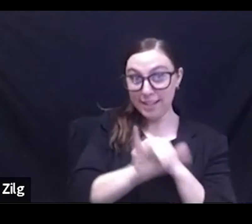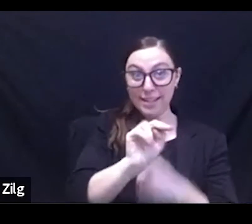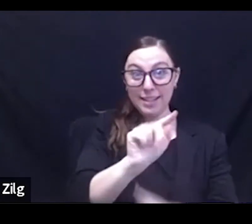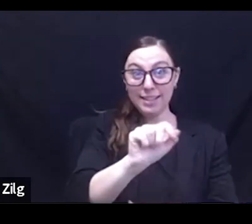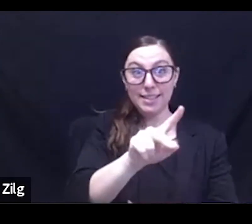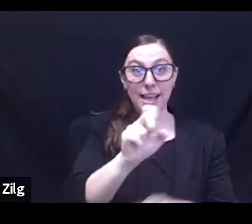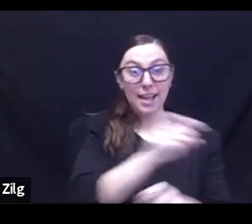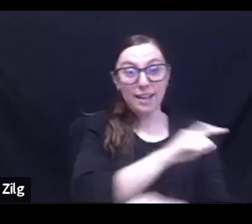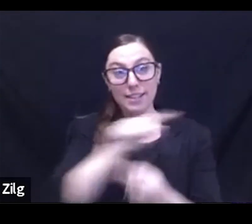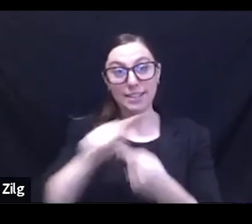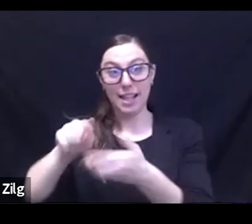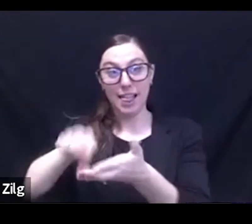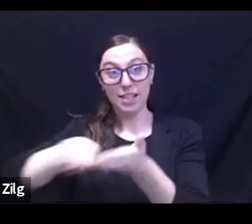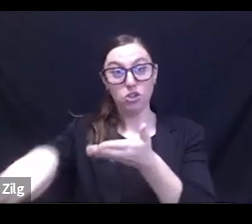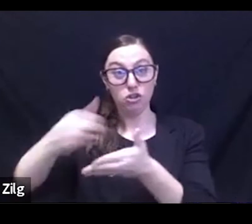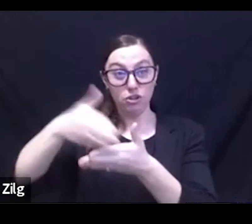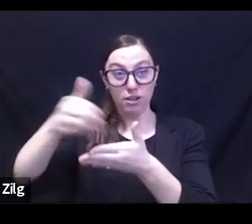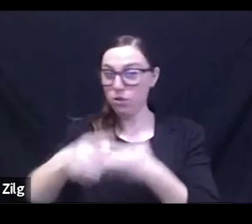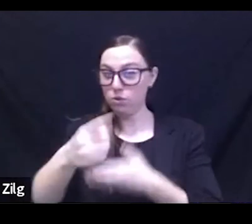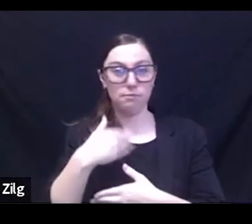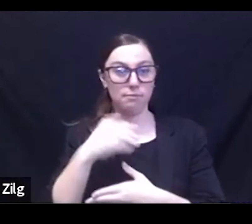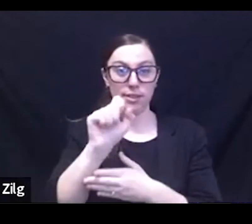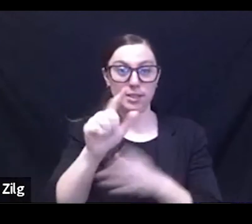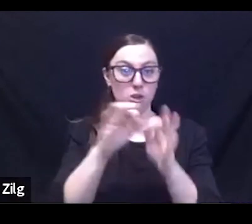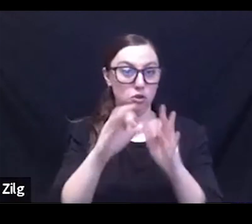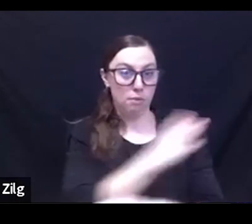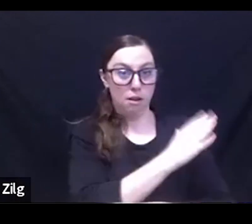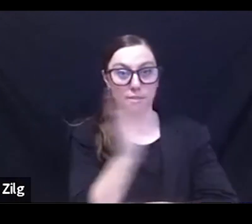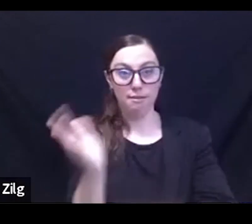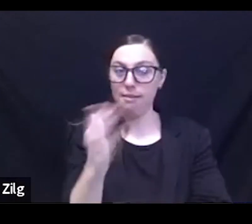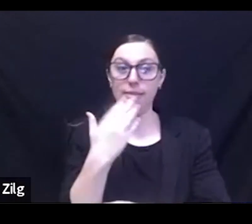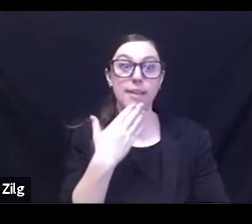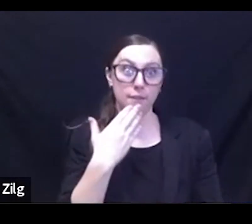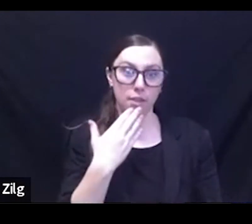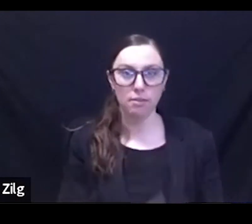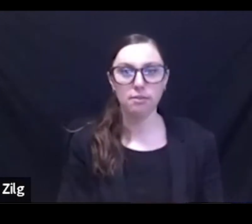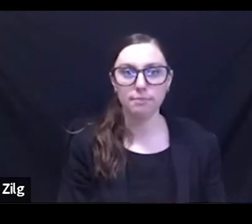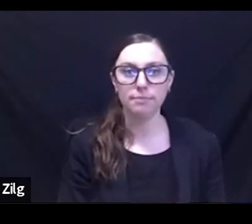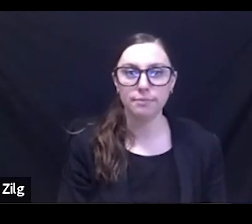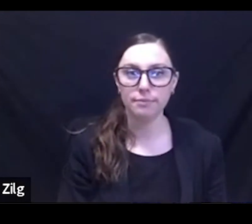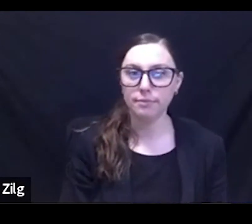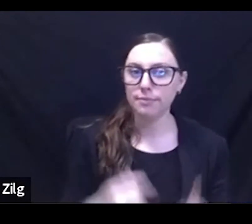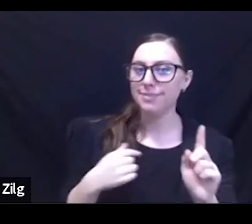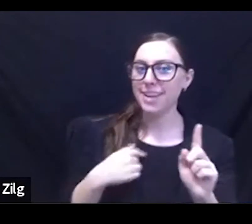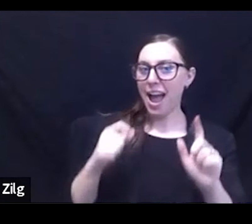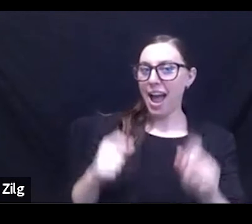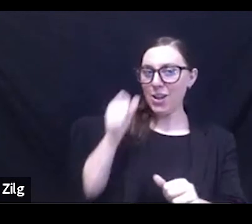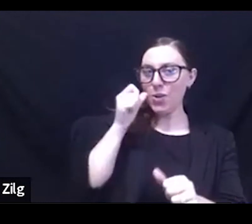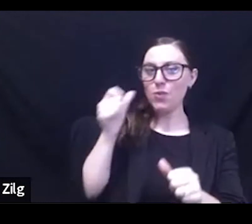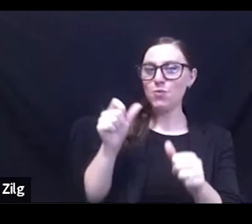know, your discharge at the end you would have an ASL interpreter and thankfully that came to be. Marc: I can just remember